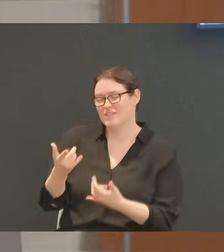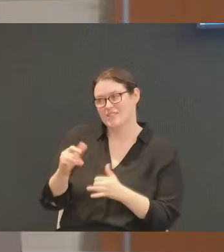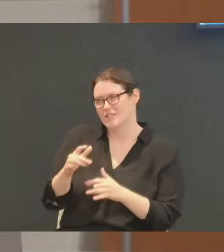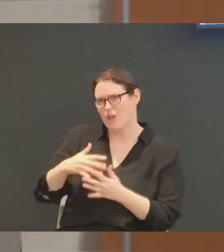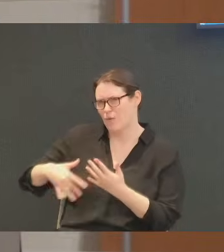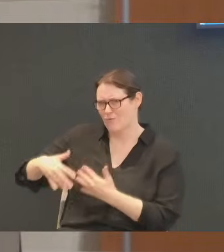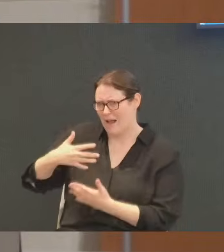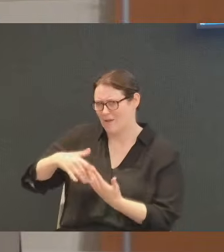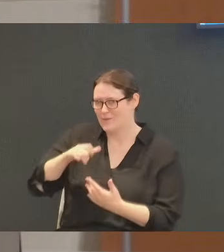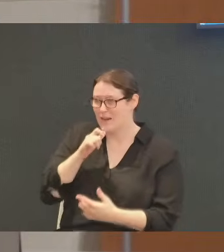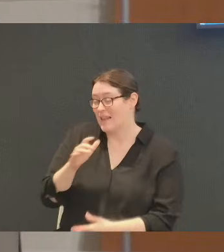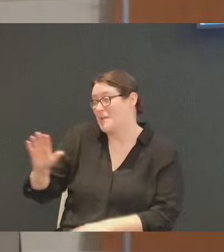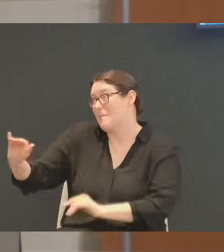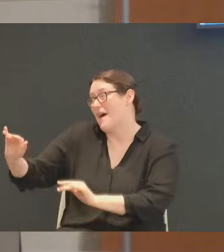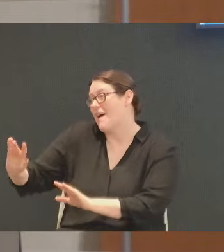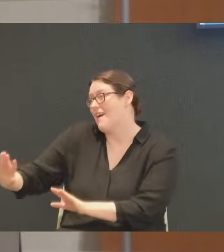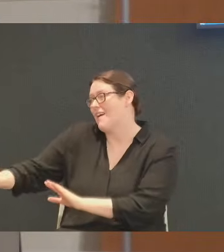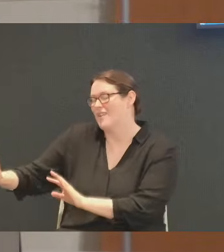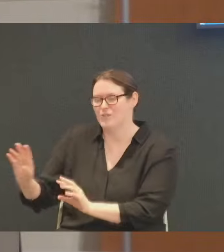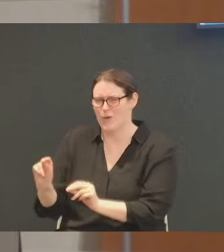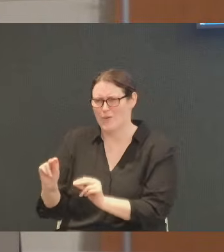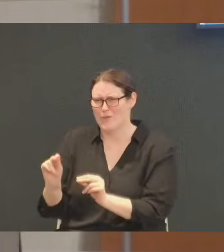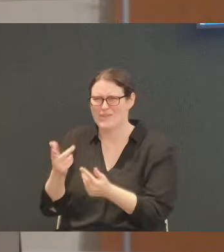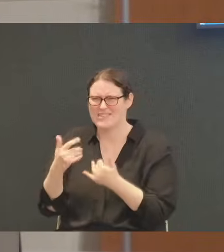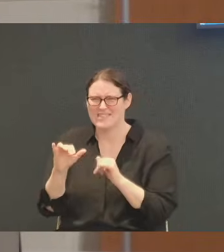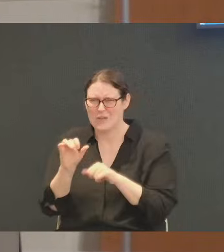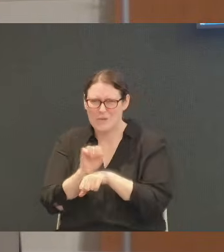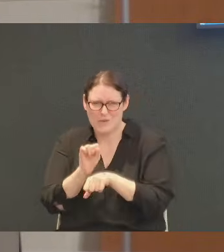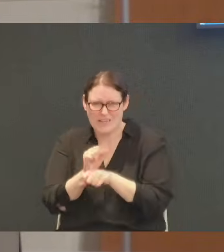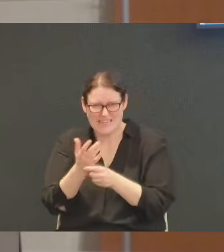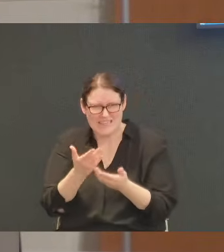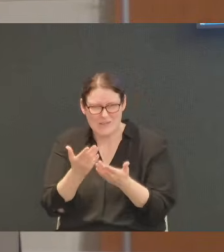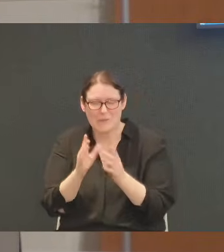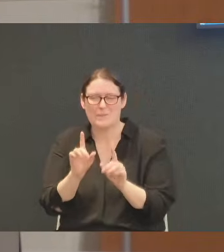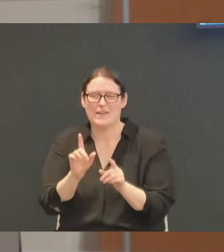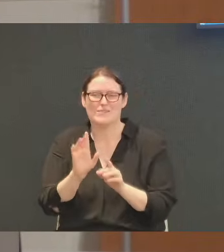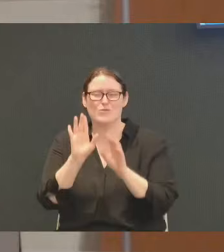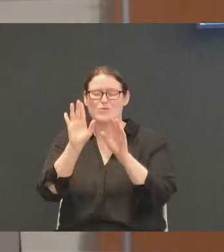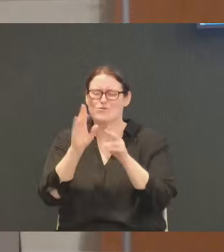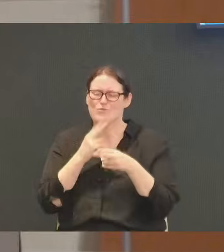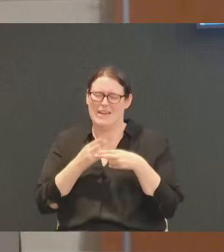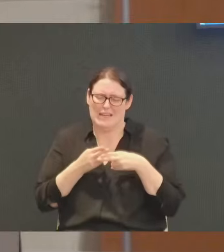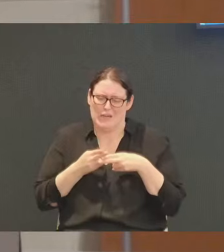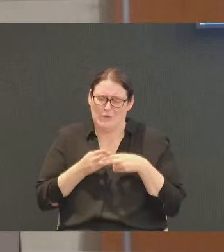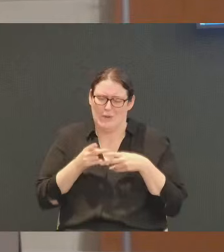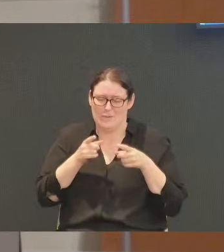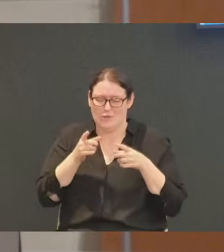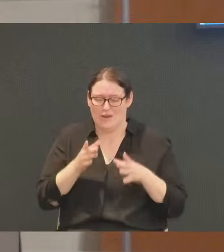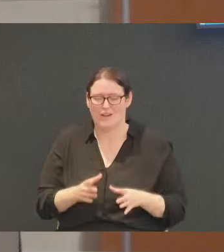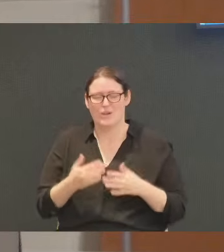a farewell but you have really done a stellar job as the interim John you stepped into that space